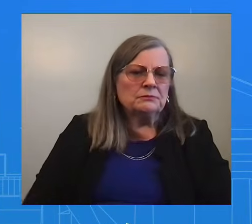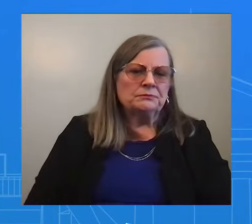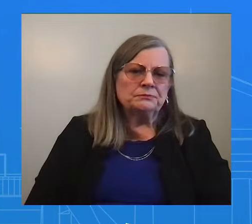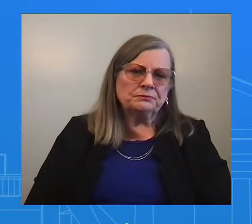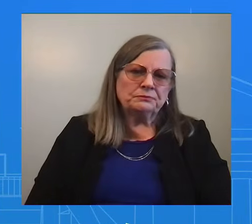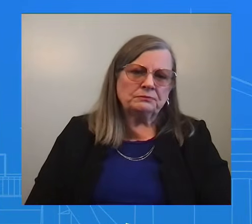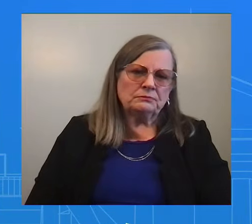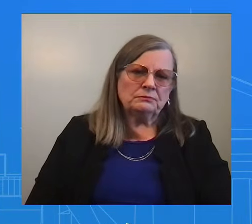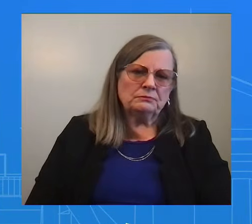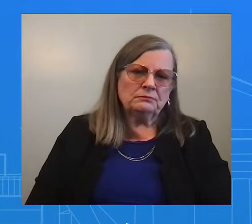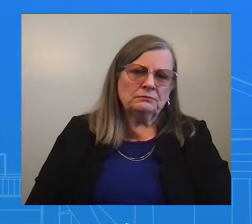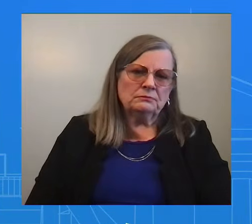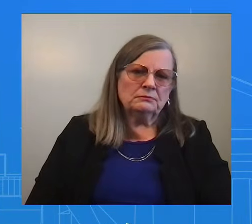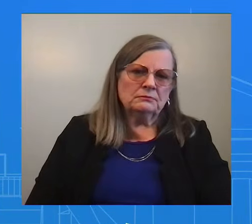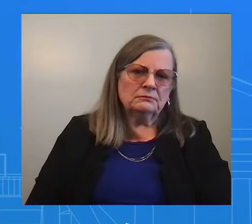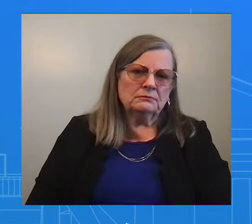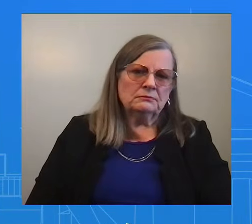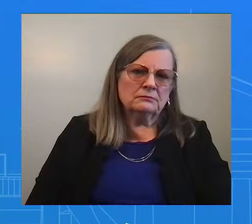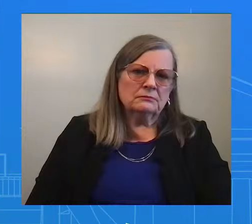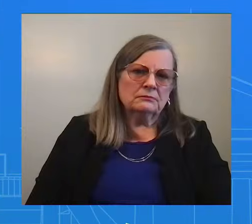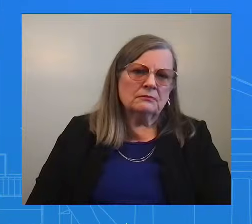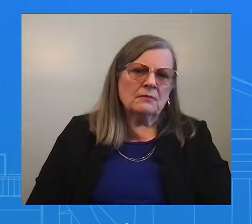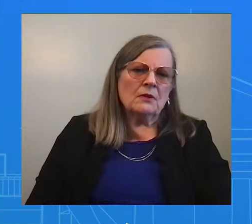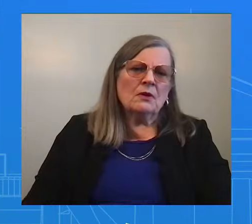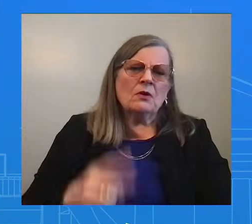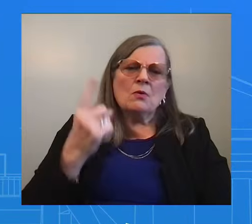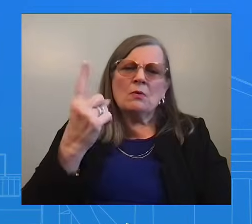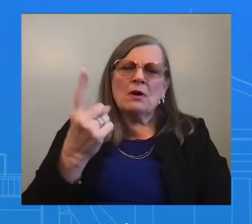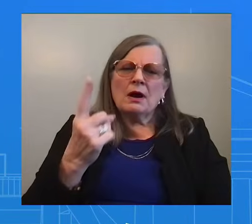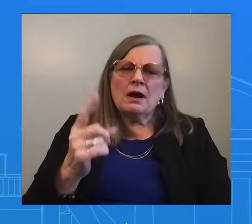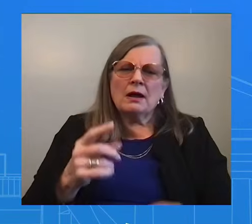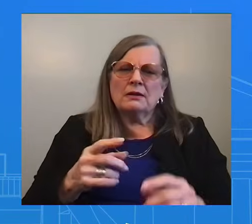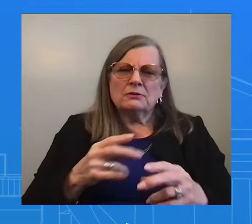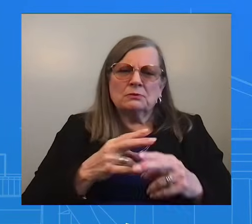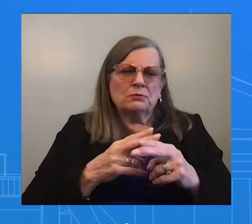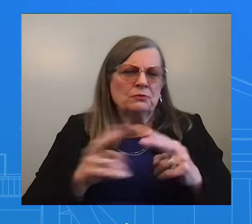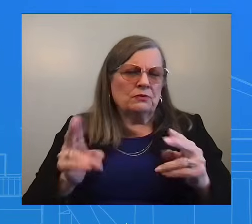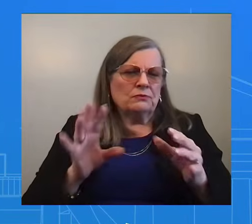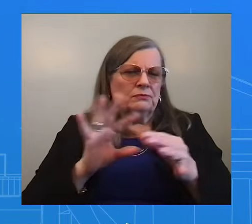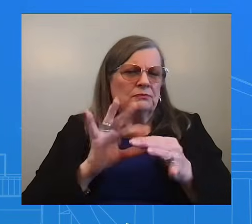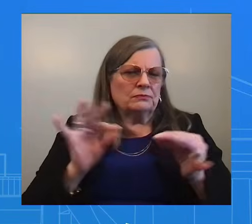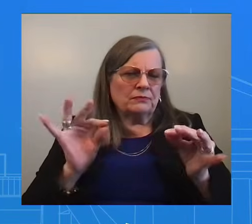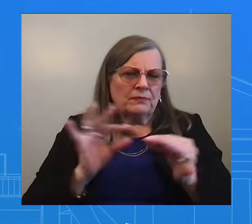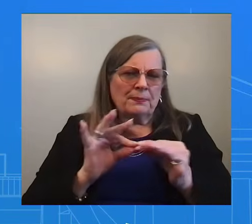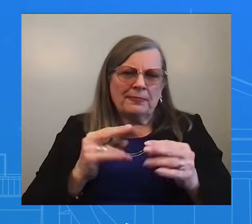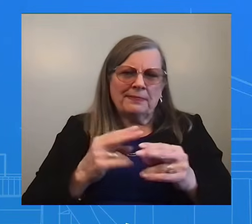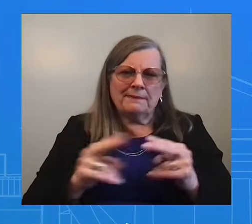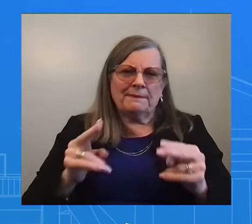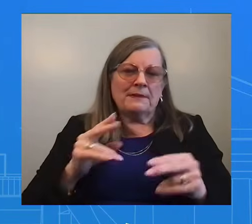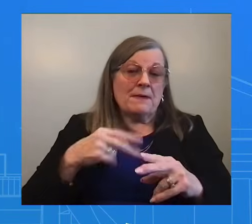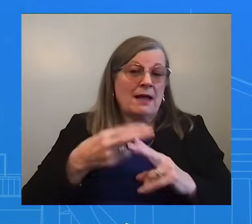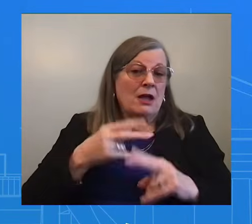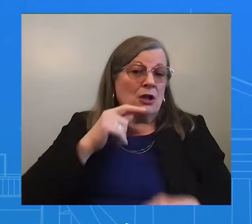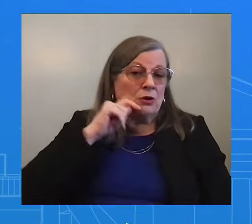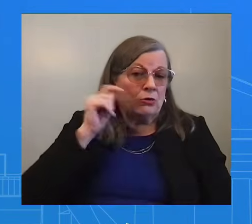The Press: So, a quick point of clarification on the Ukraine aid. Is the United States considering pulling from its own stocks